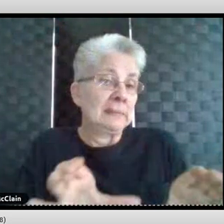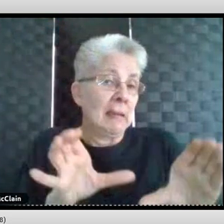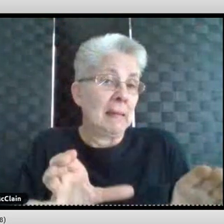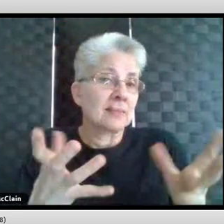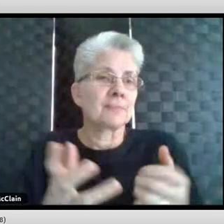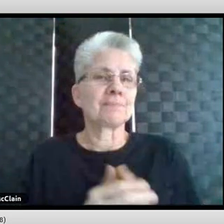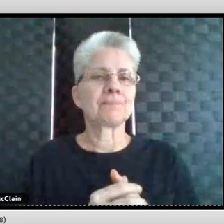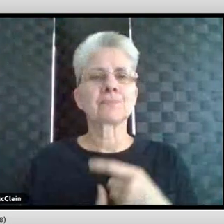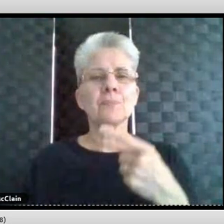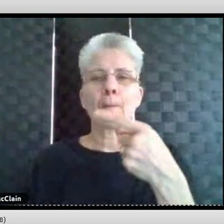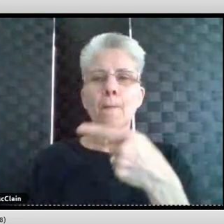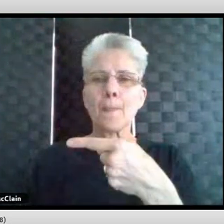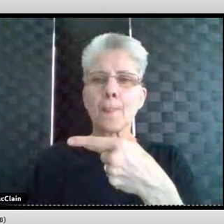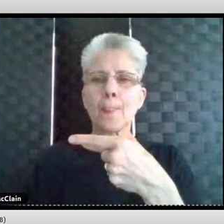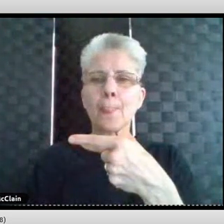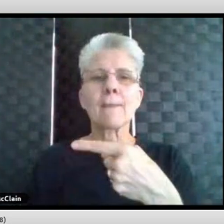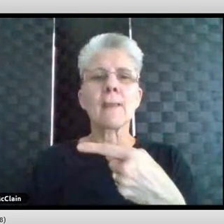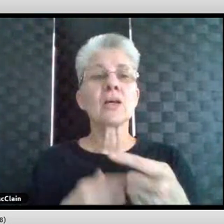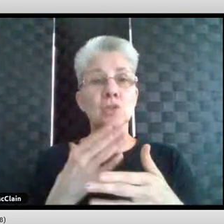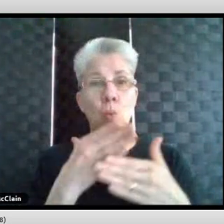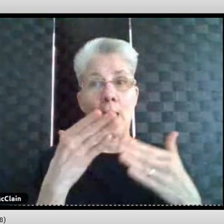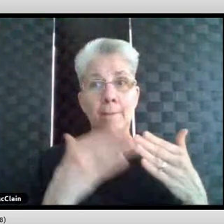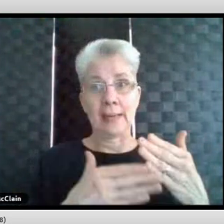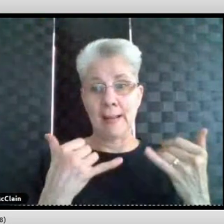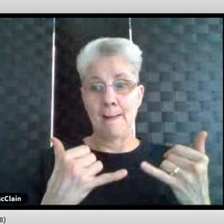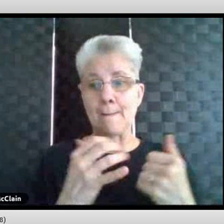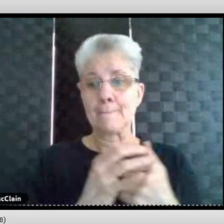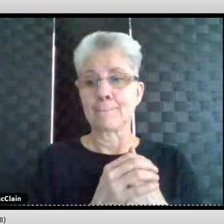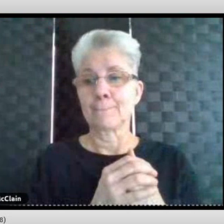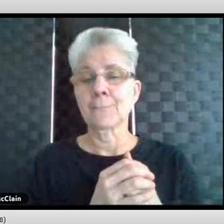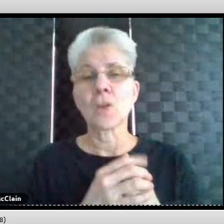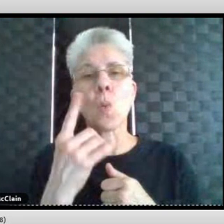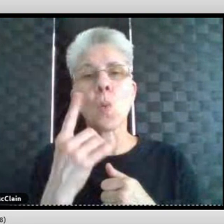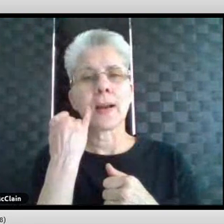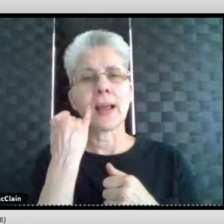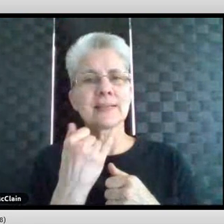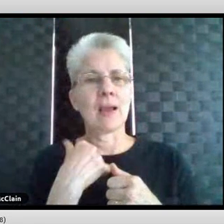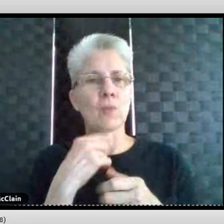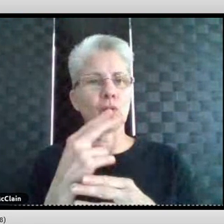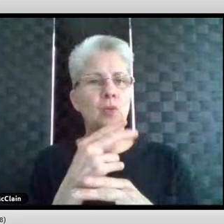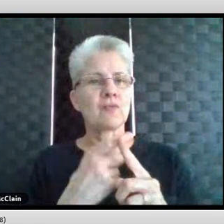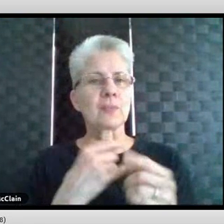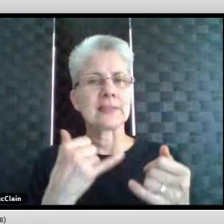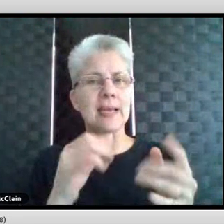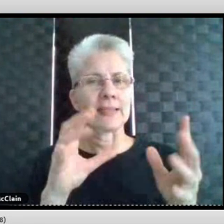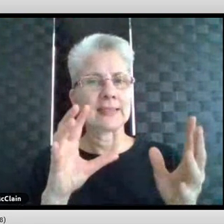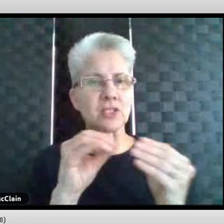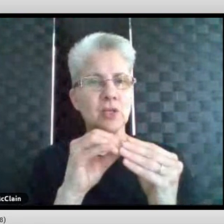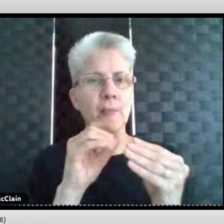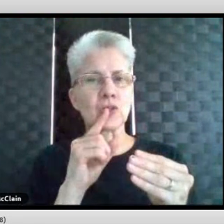So wrapping it up, what's one idea I'm going to use from today's session to make sure I catch 'em by the tail?